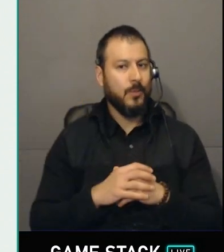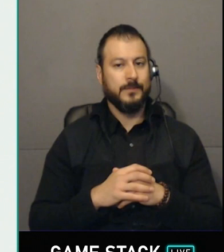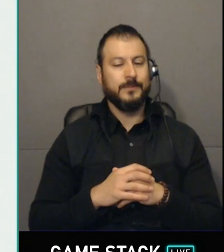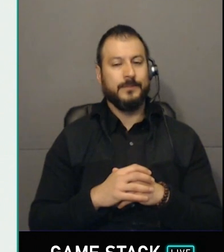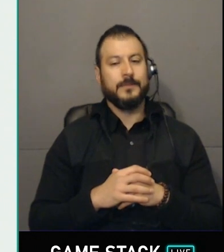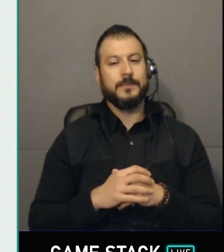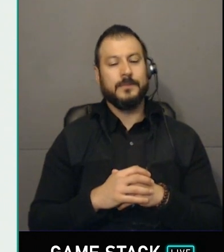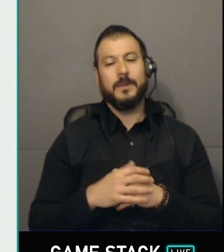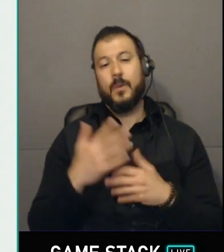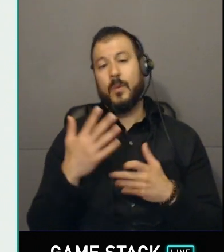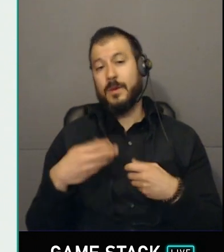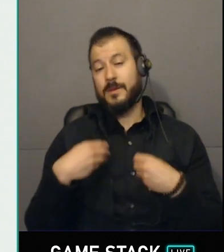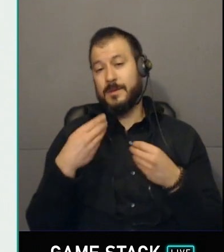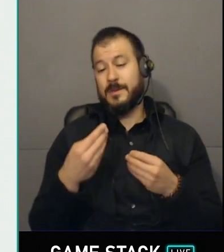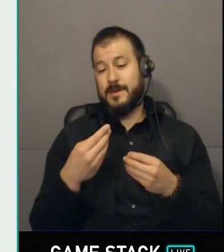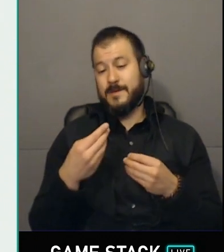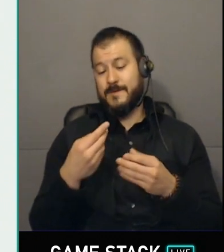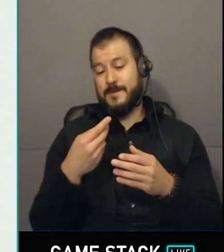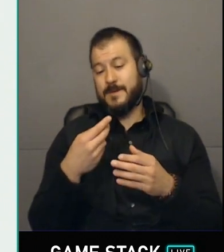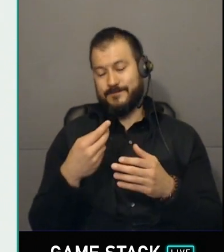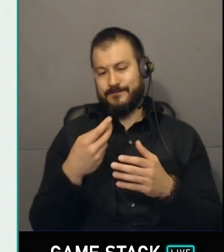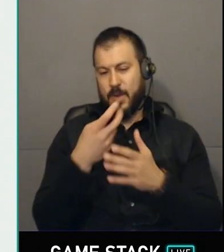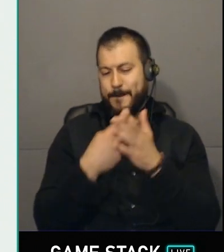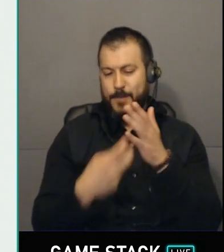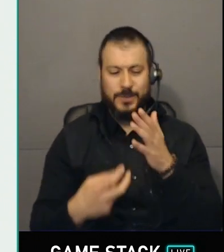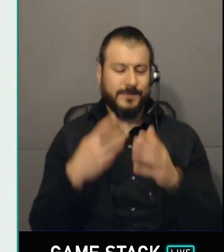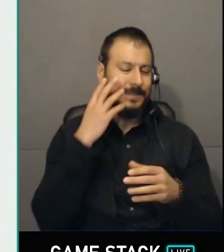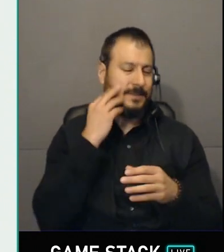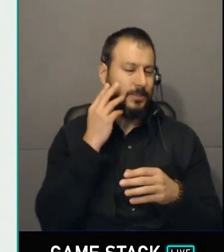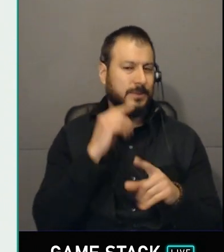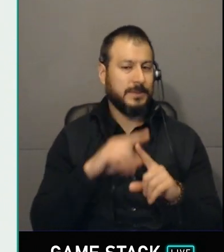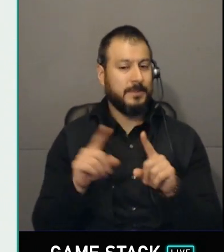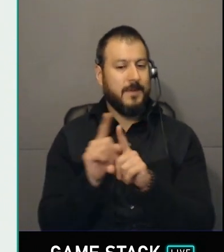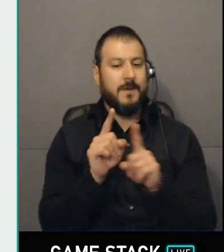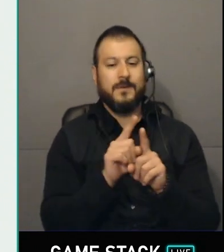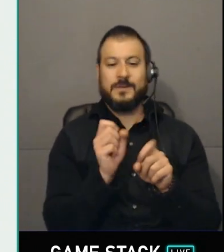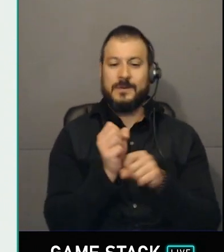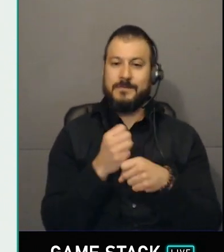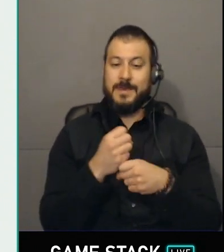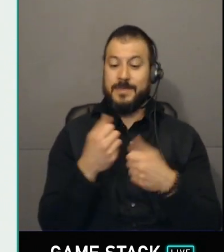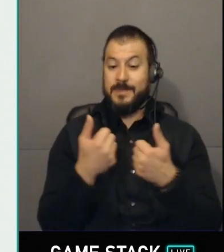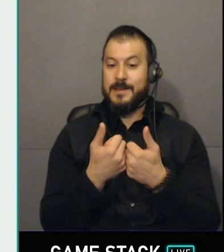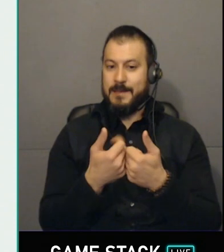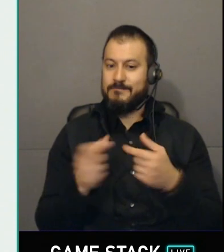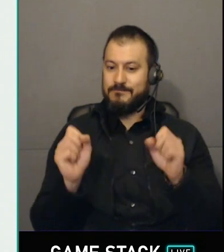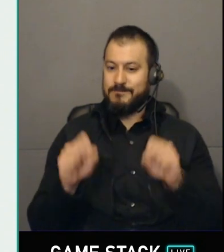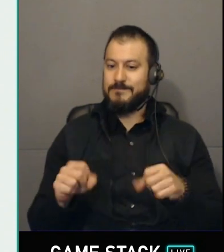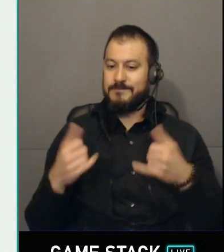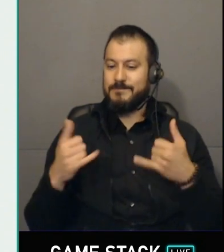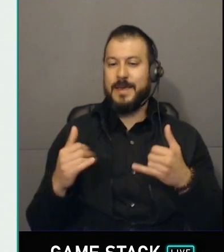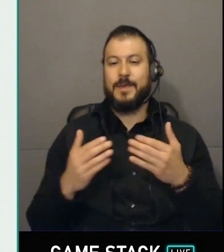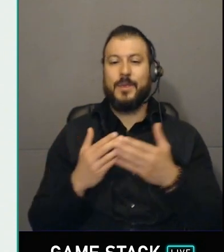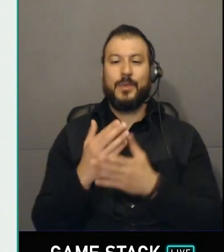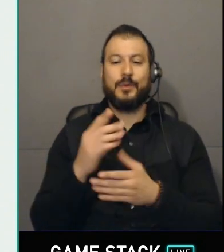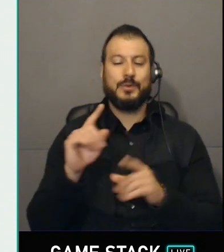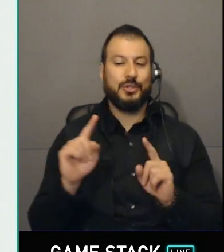immersive experiences, yet also make the game playable through audio clues.